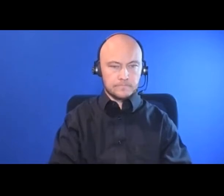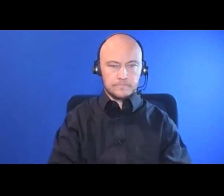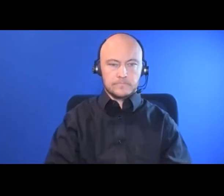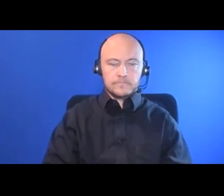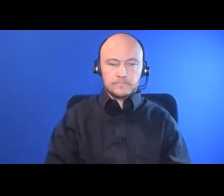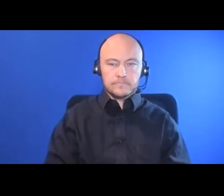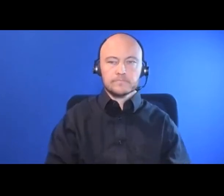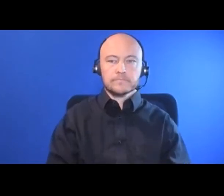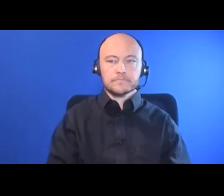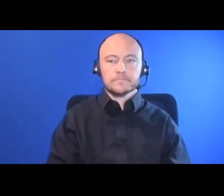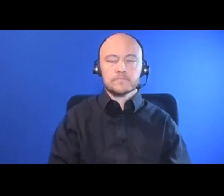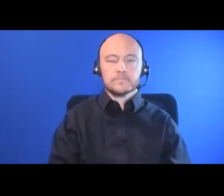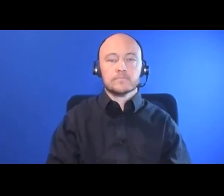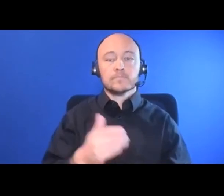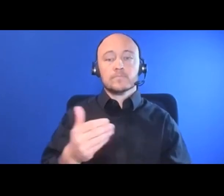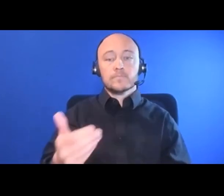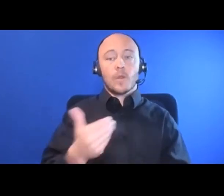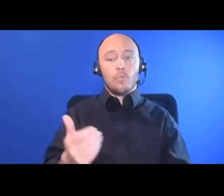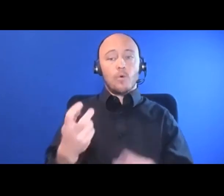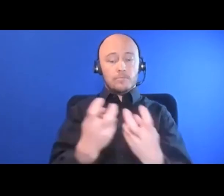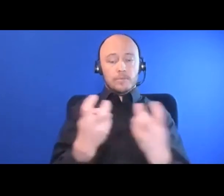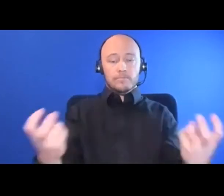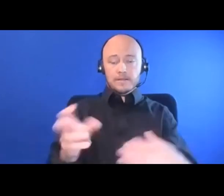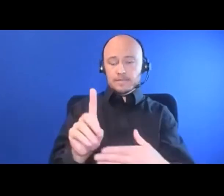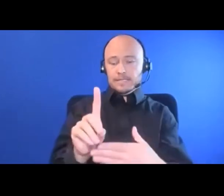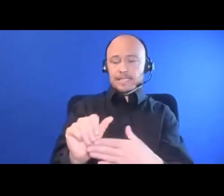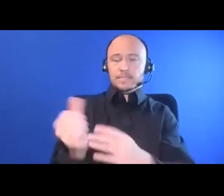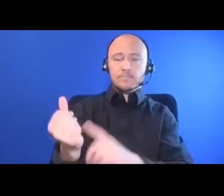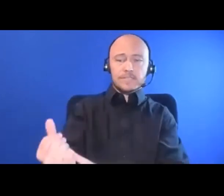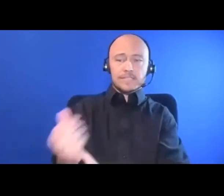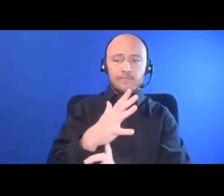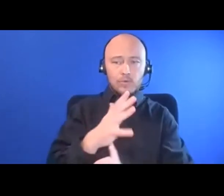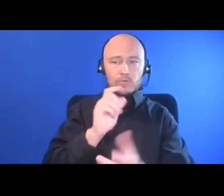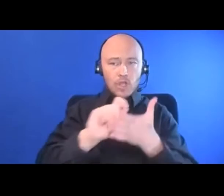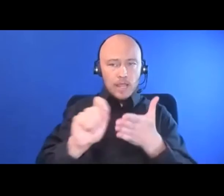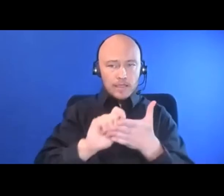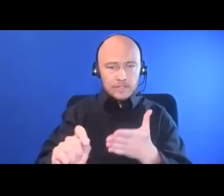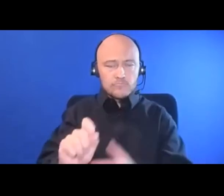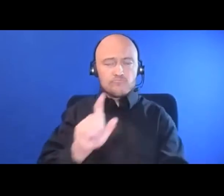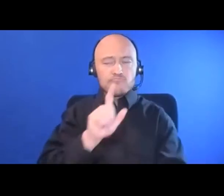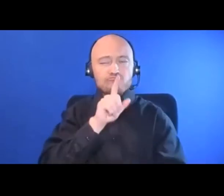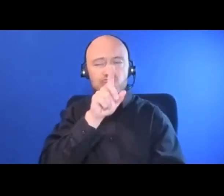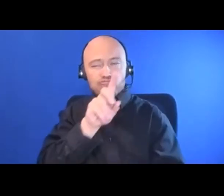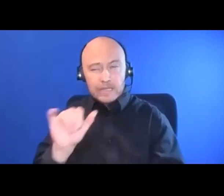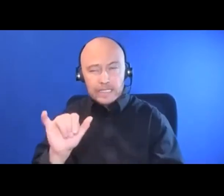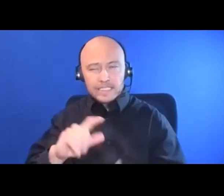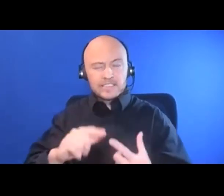Welcome to the panel, Disabilities Influence on Literature: Realism as a Craft Concept.